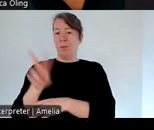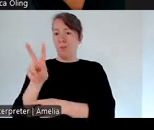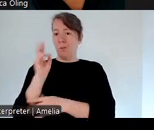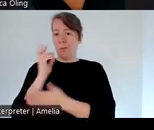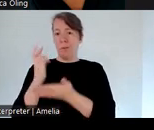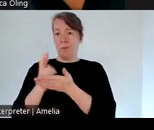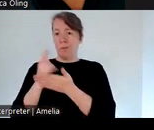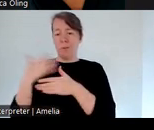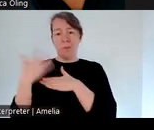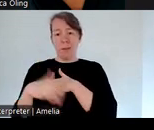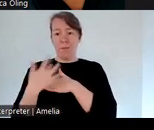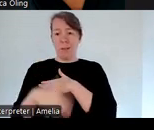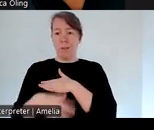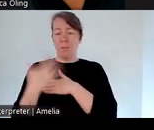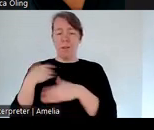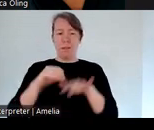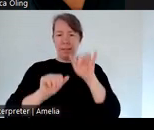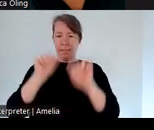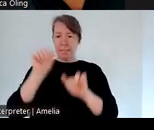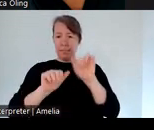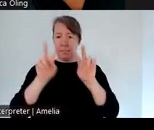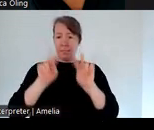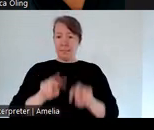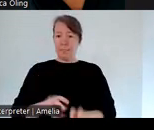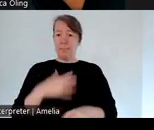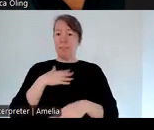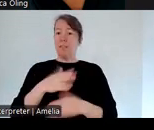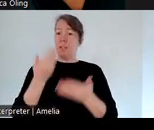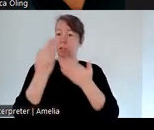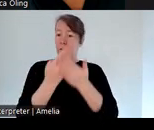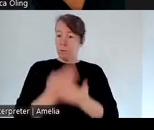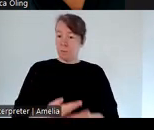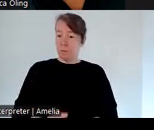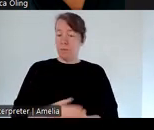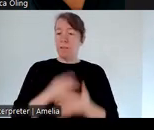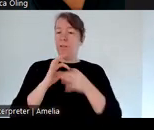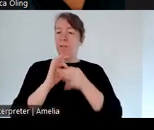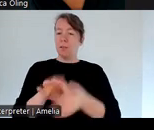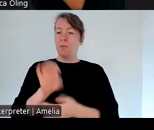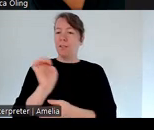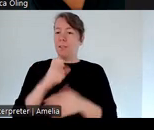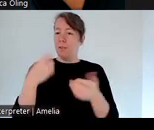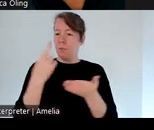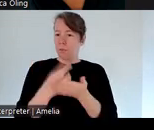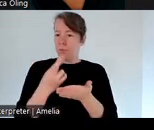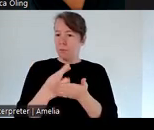And in addition to this assessment documentation about e-resources, it also has a lot of training materials,